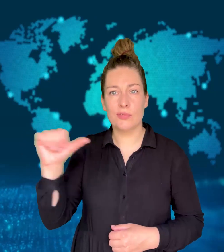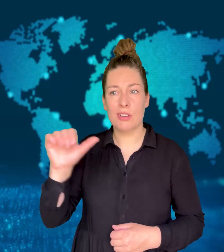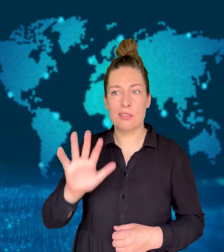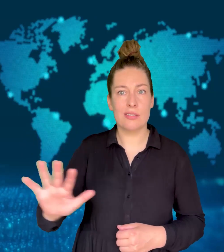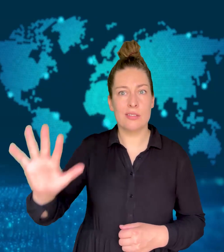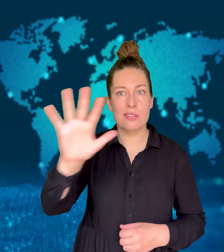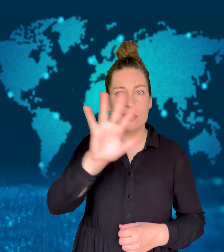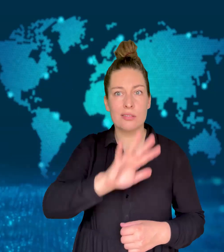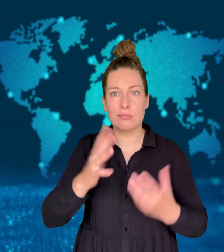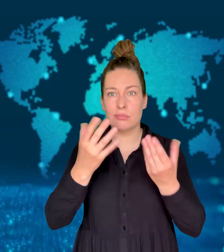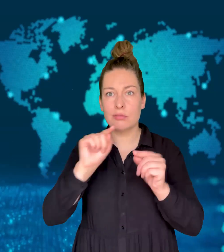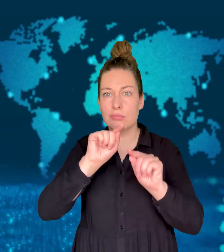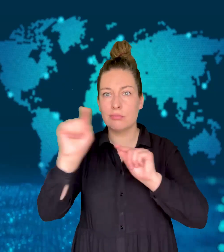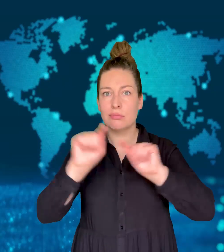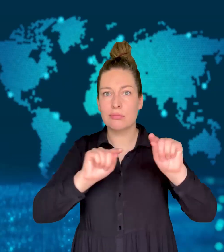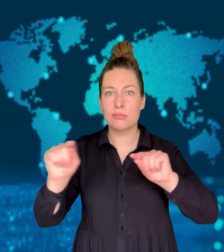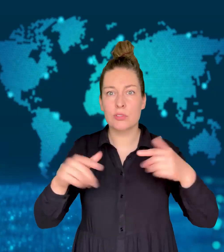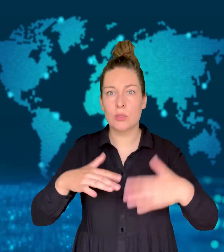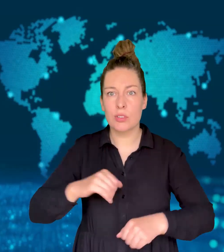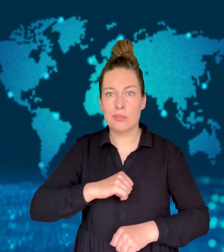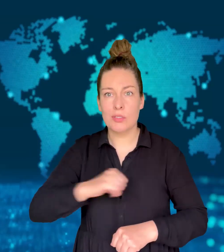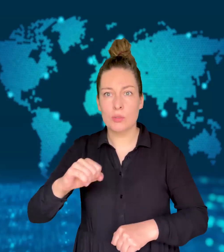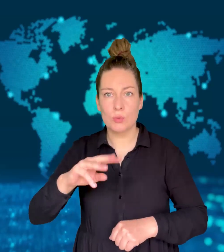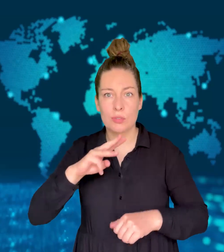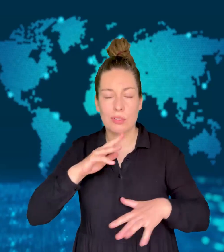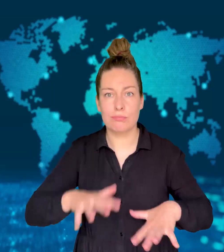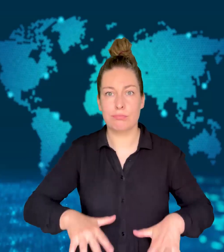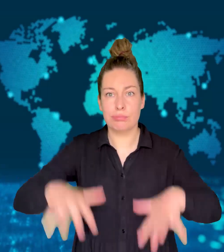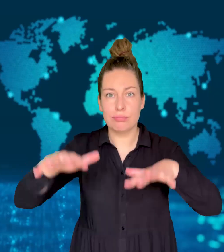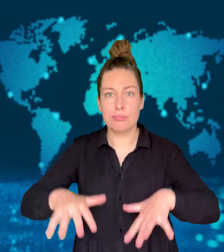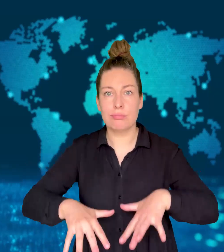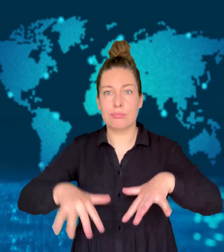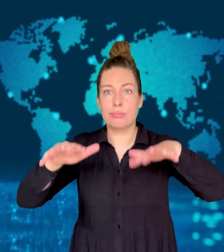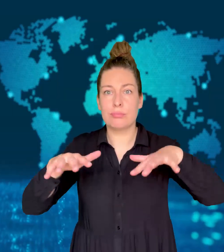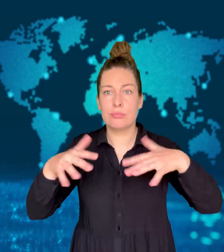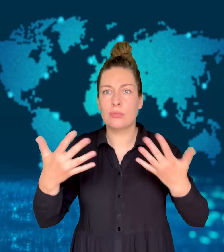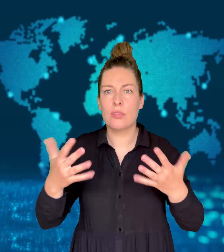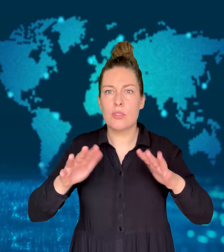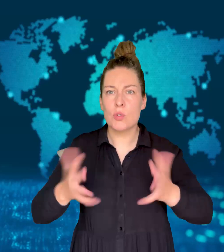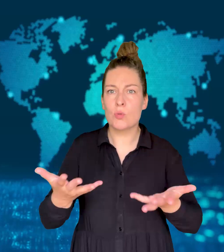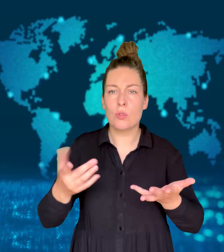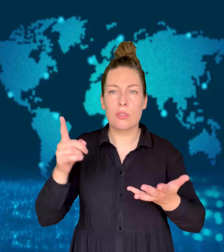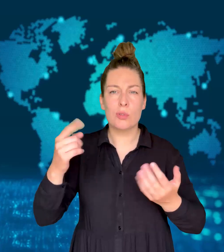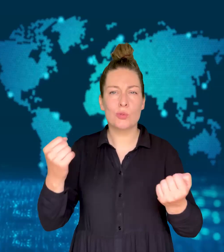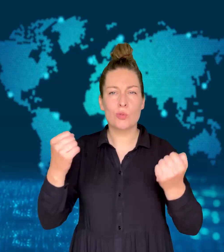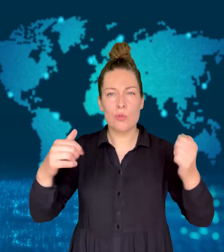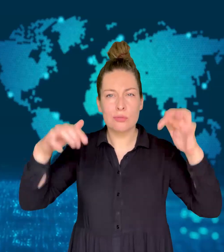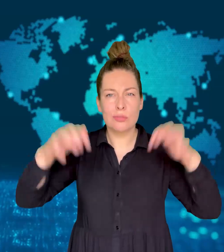[MONIKA]: Flash floods have swept across parts of Afghanistan provinces.